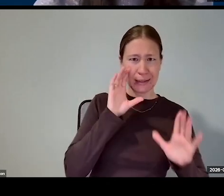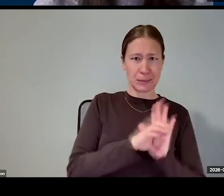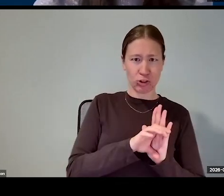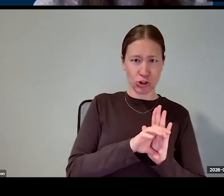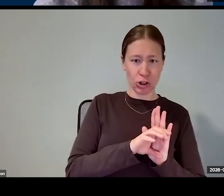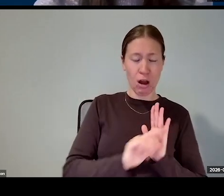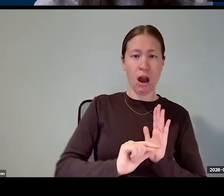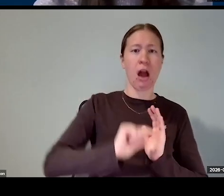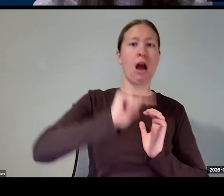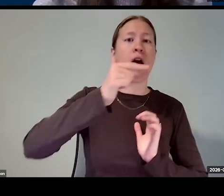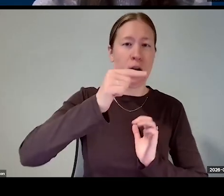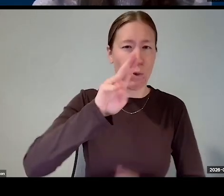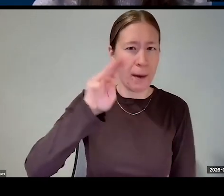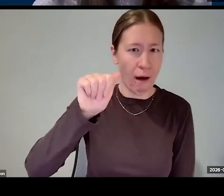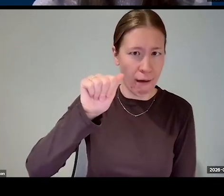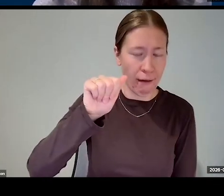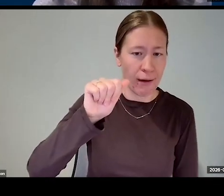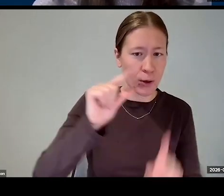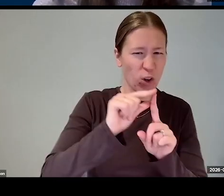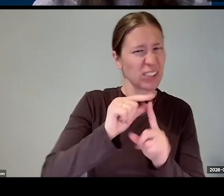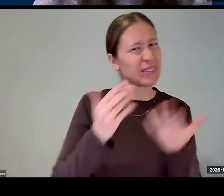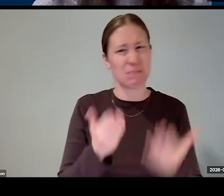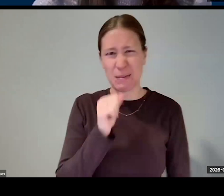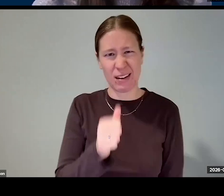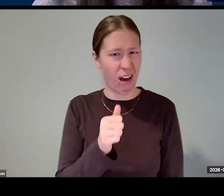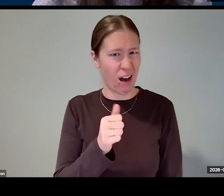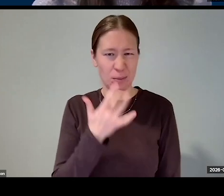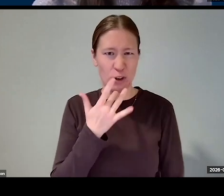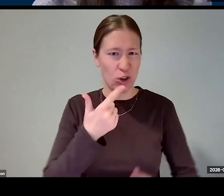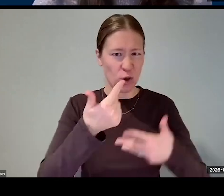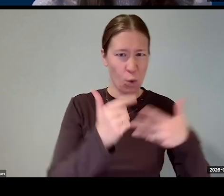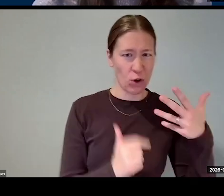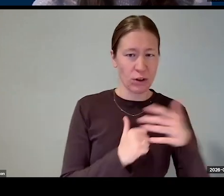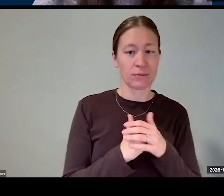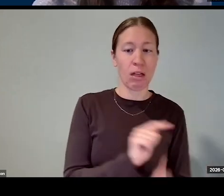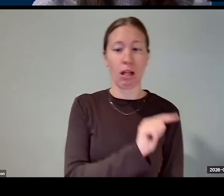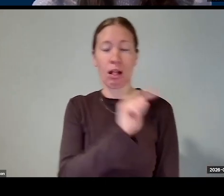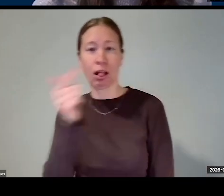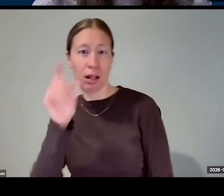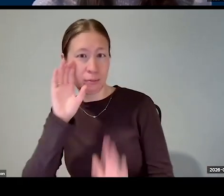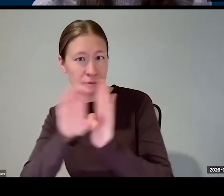then the UMMA text, so that's maybe not what I wanted. Then the natural history museum image